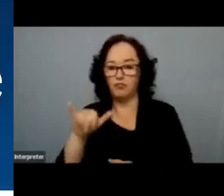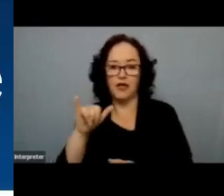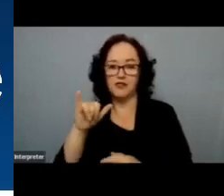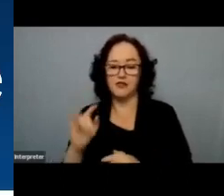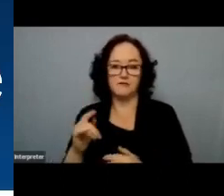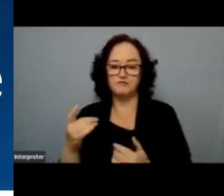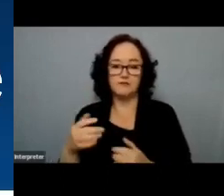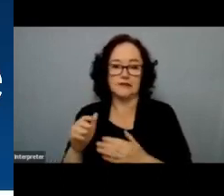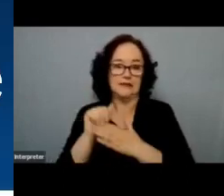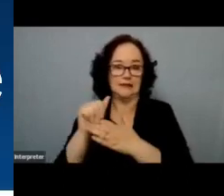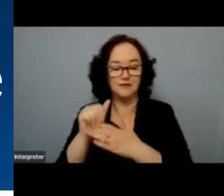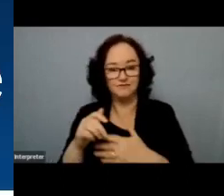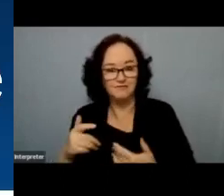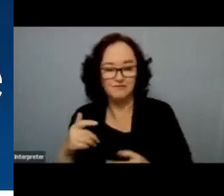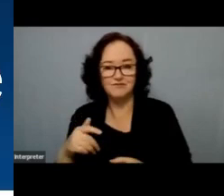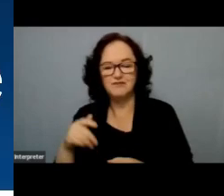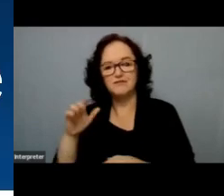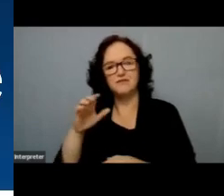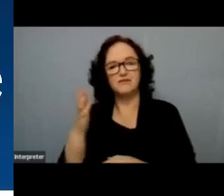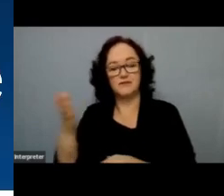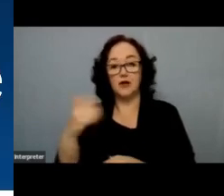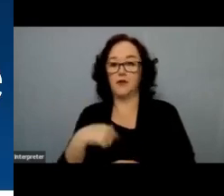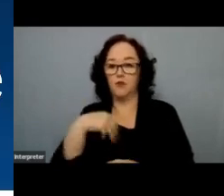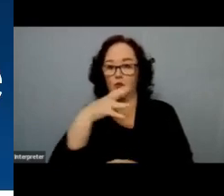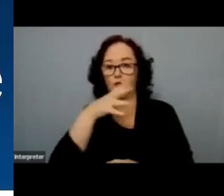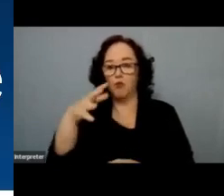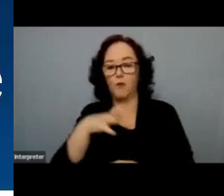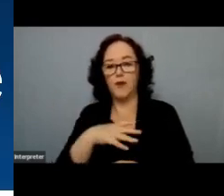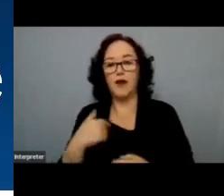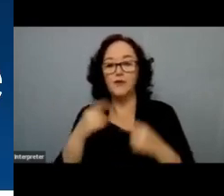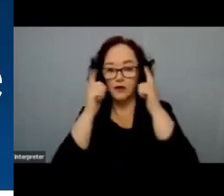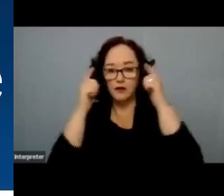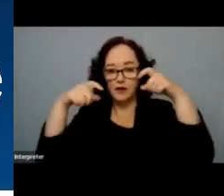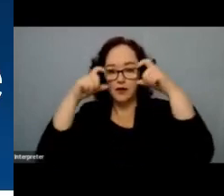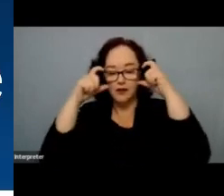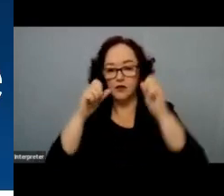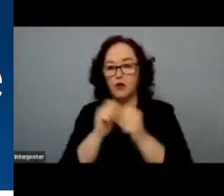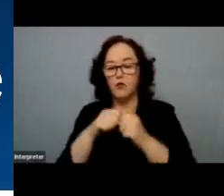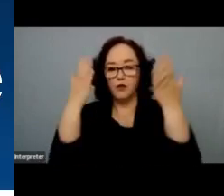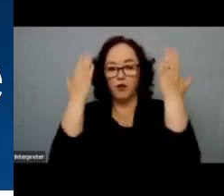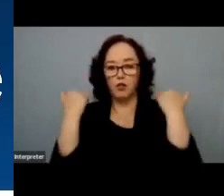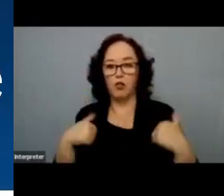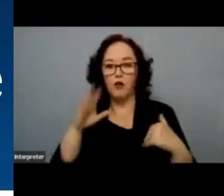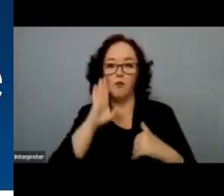brain injury. I am a white woman wearing glasses with long brown hair, and they have a blue